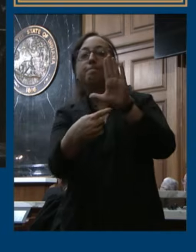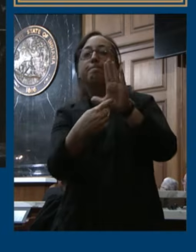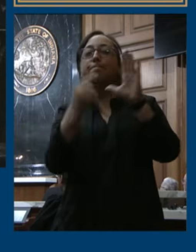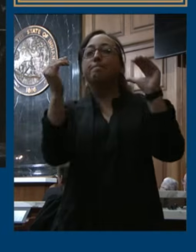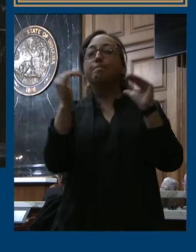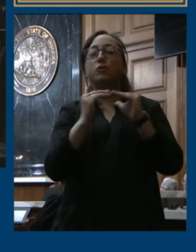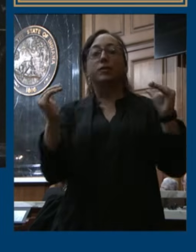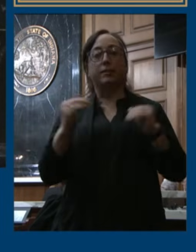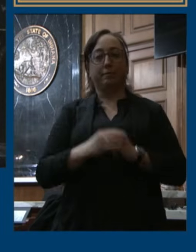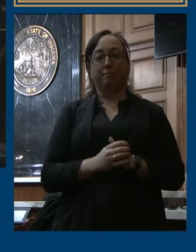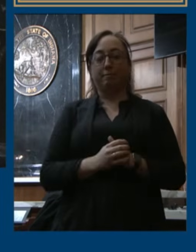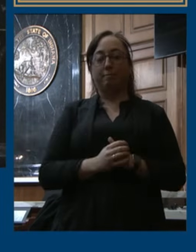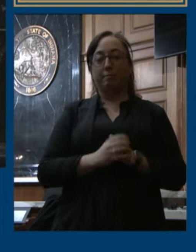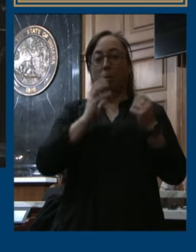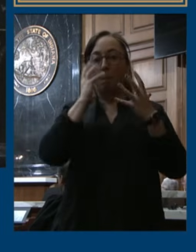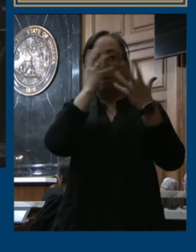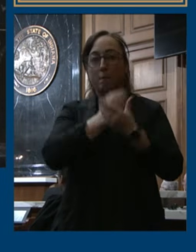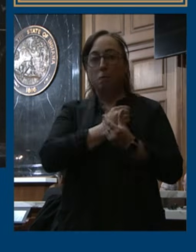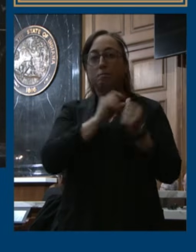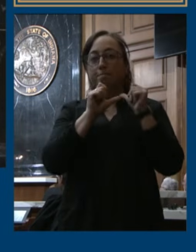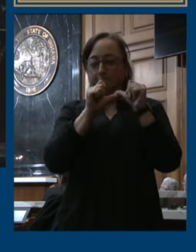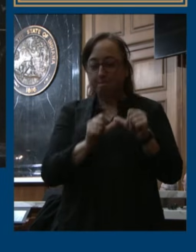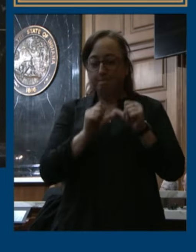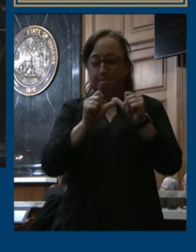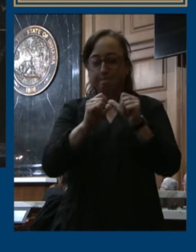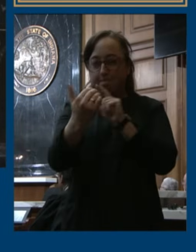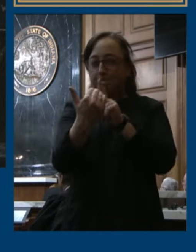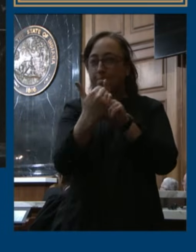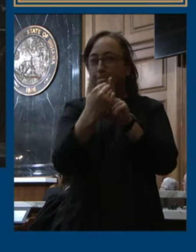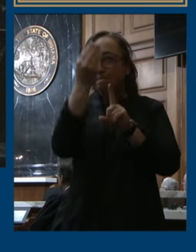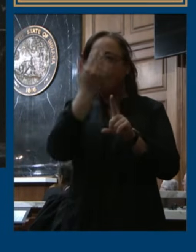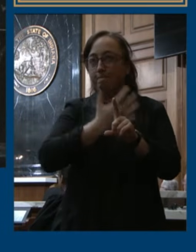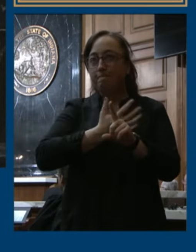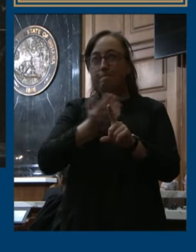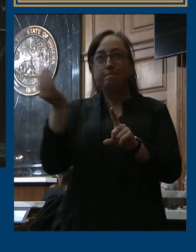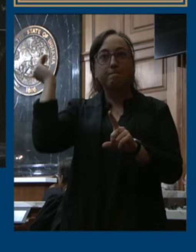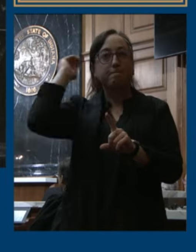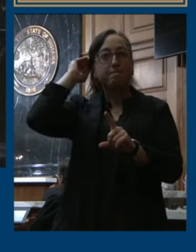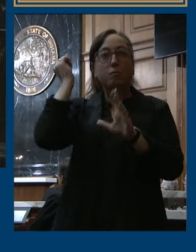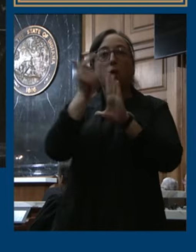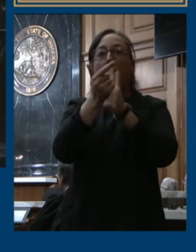ACROSS INDIANA, OUR COURTHOUSES RISE FROM THE CENTER OF OUR COMMUNITIES LIKE QUIET SENTINELS OF JUSTICE: BEAUTIFUL,